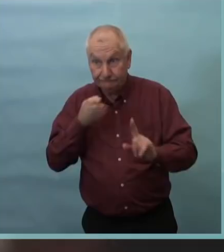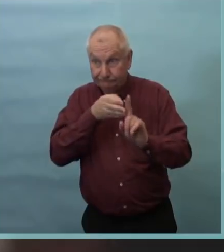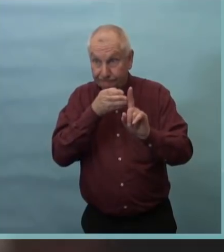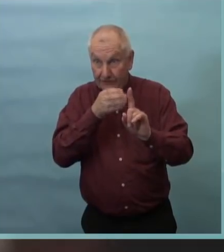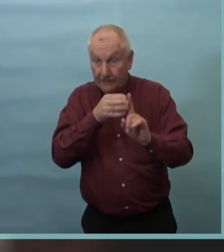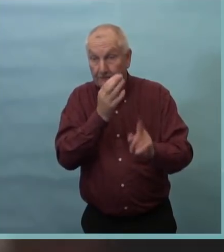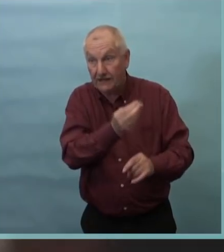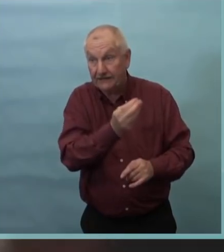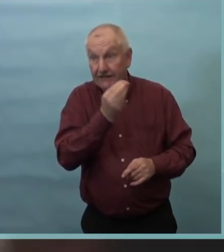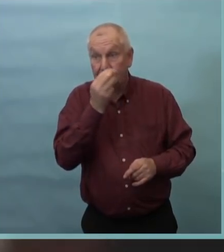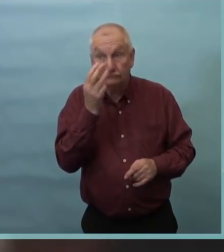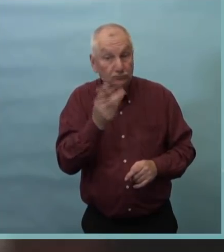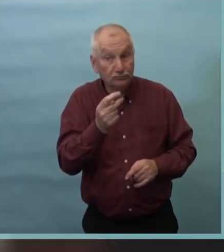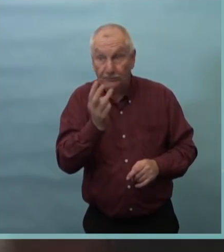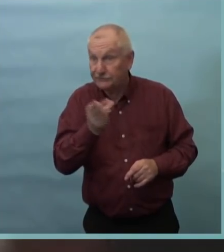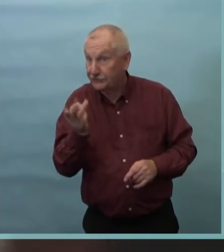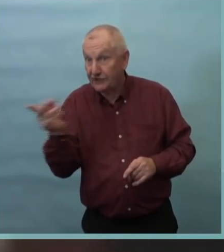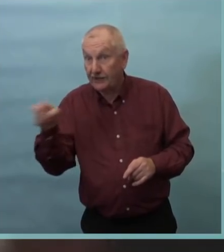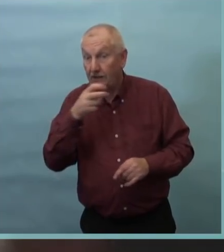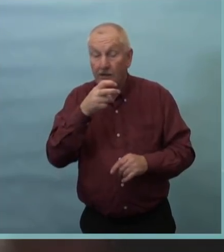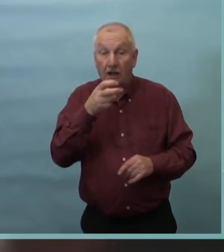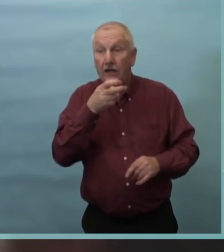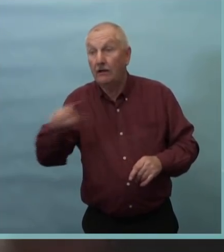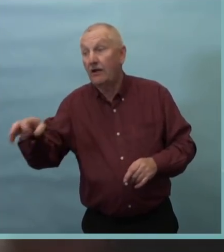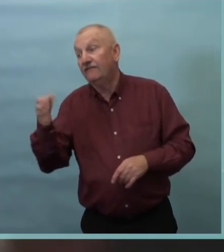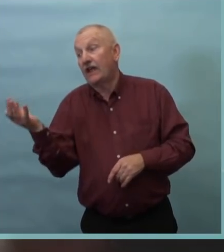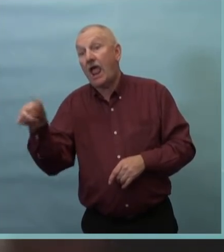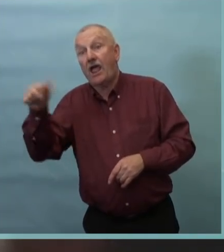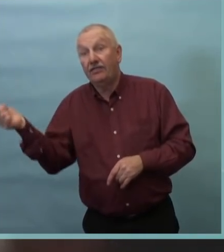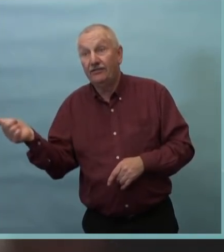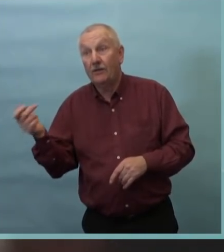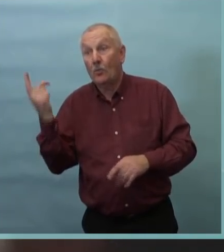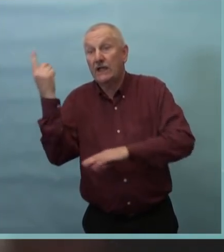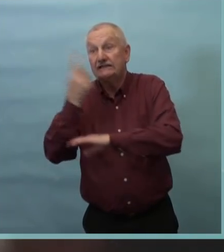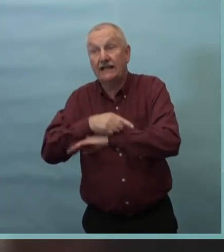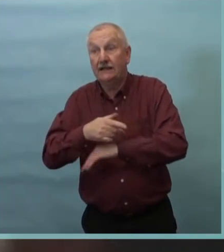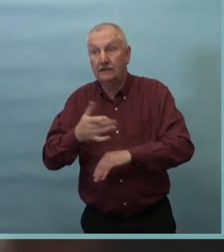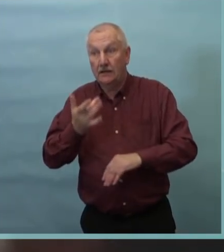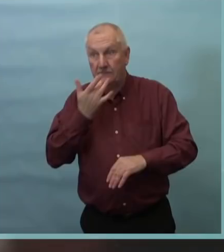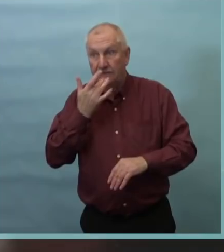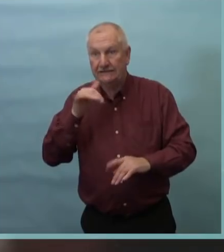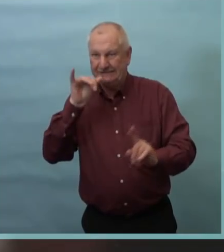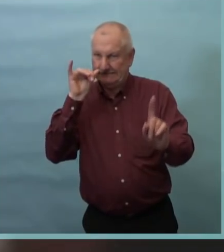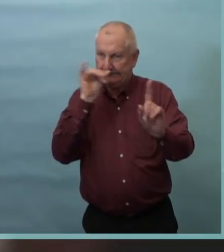disrupting just for the sake of disruption so we would keep them where